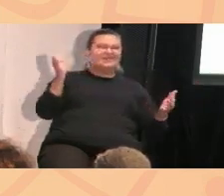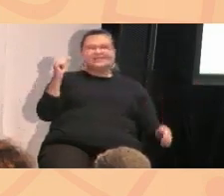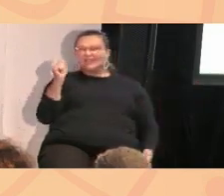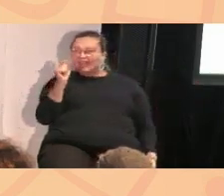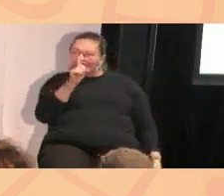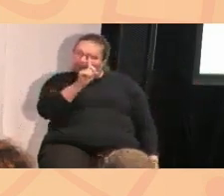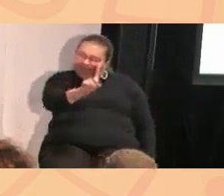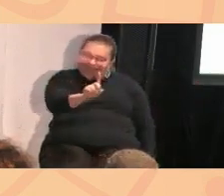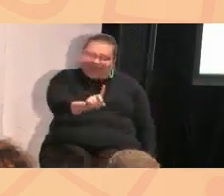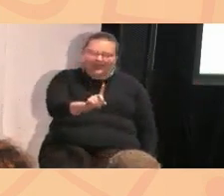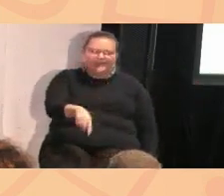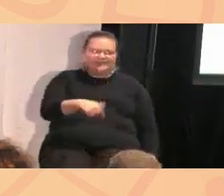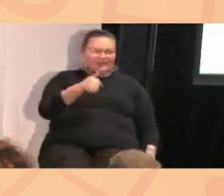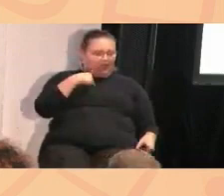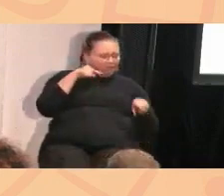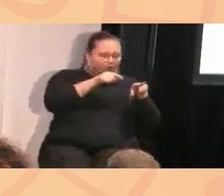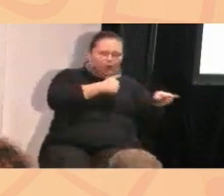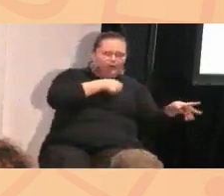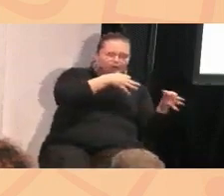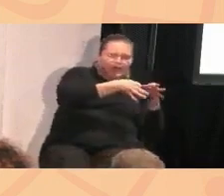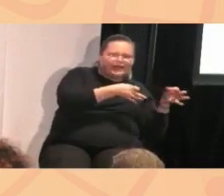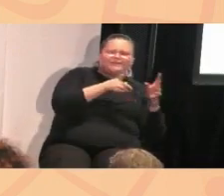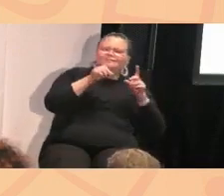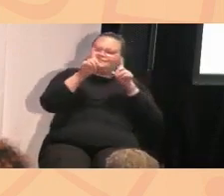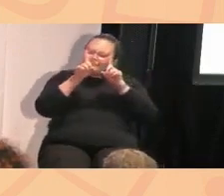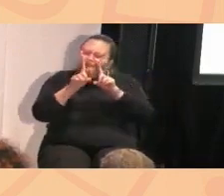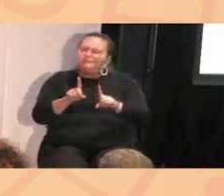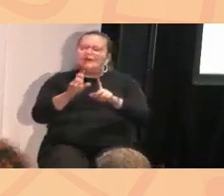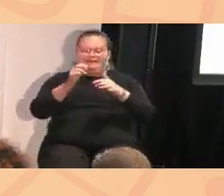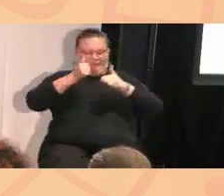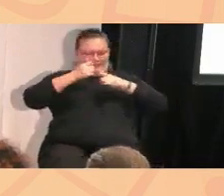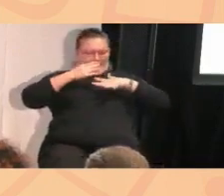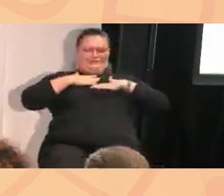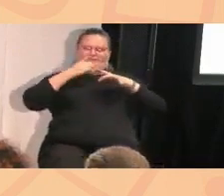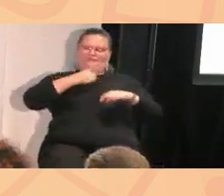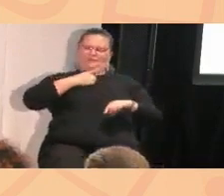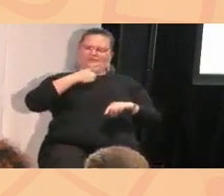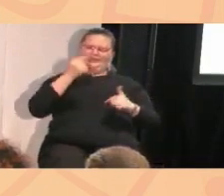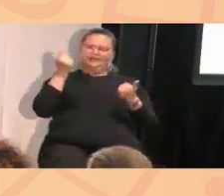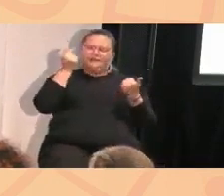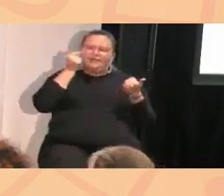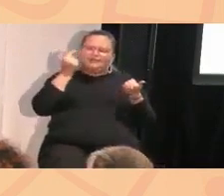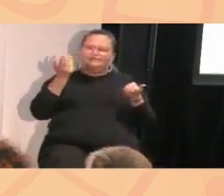I just feel like the existing legacies, we need to undo them. That's the theme for today. Legacy.